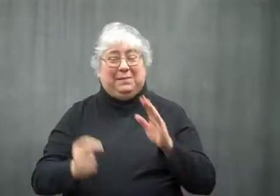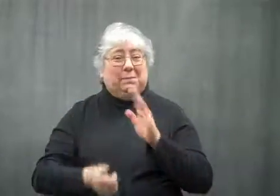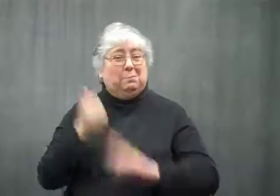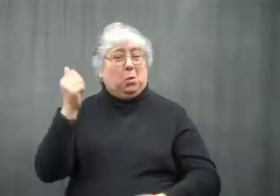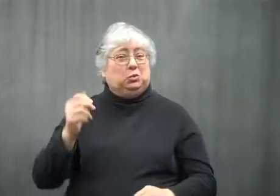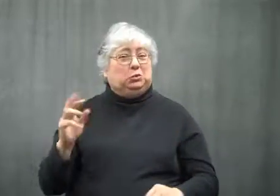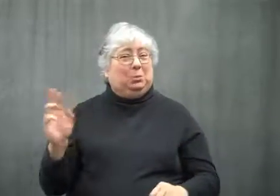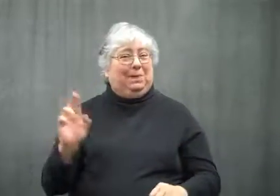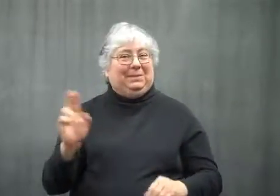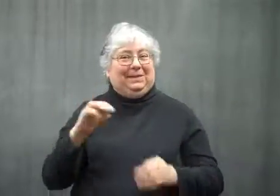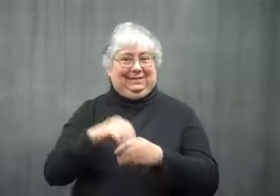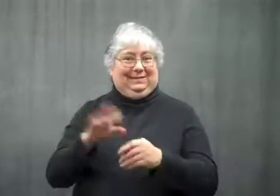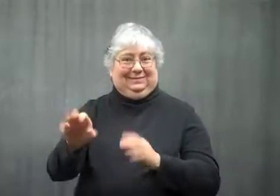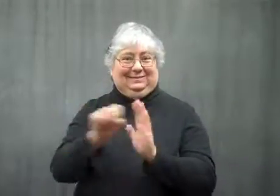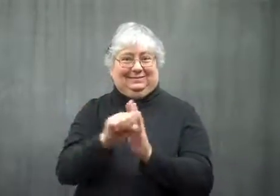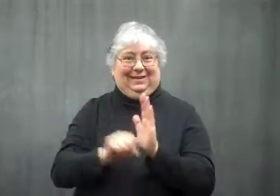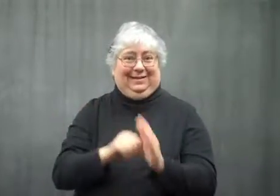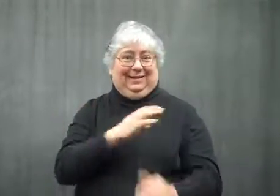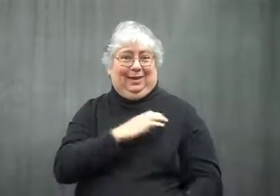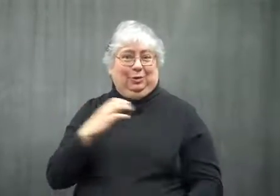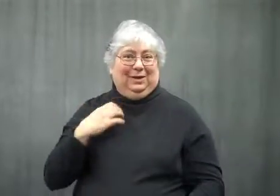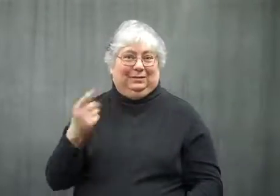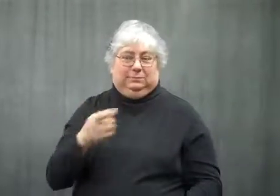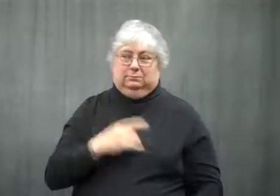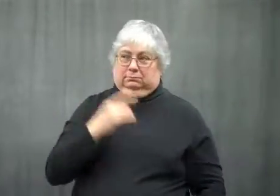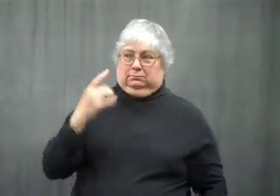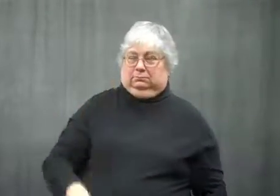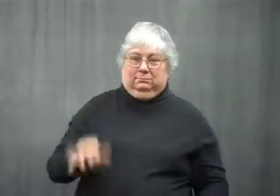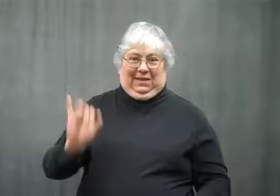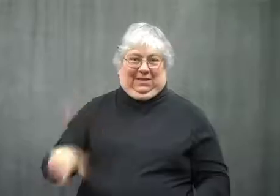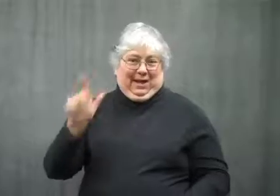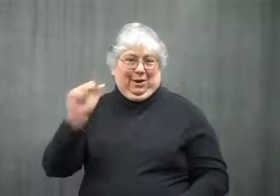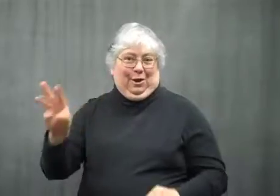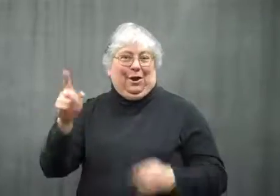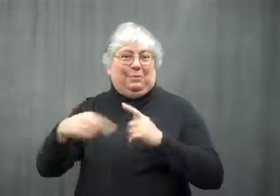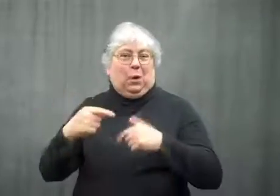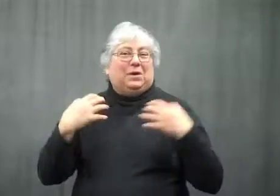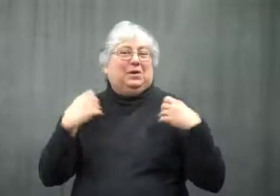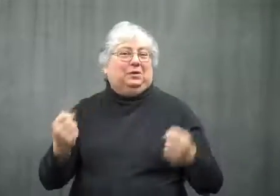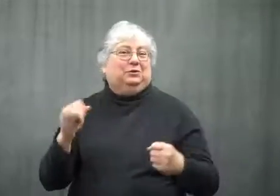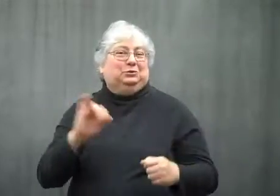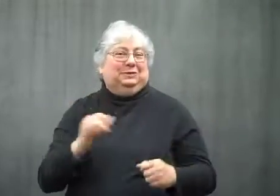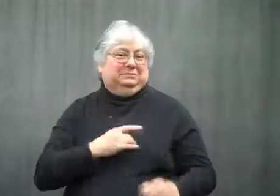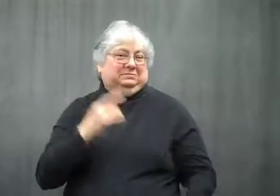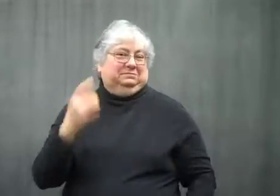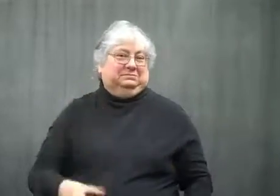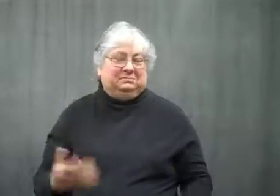The legislators are mostly Republican, who don't like the health care law to begin with.